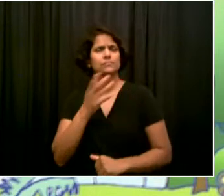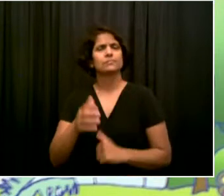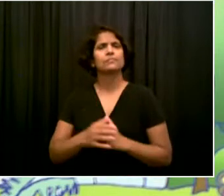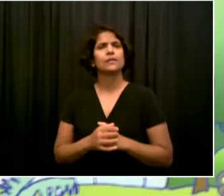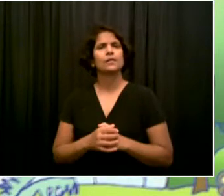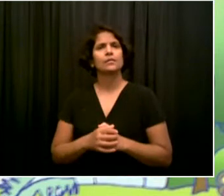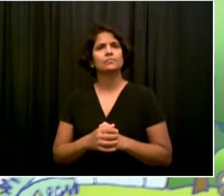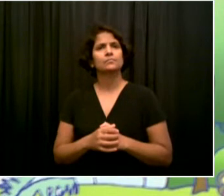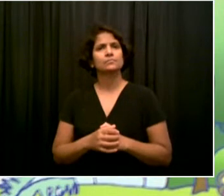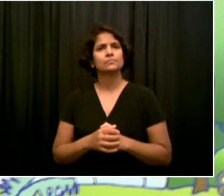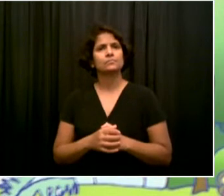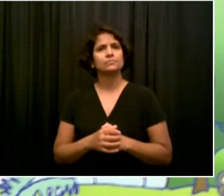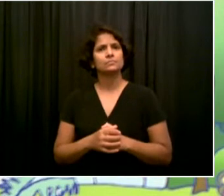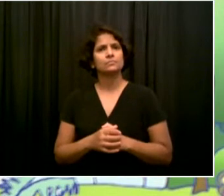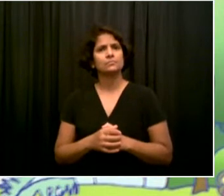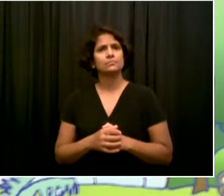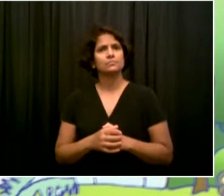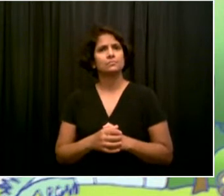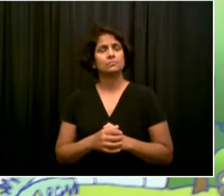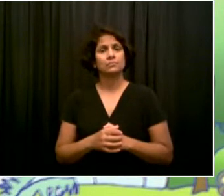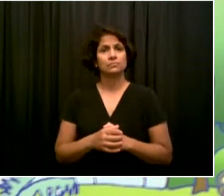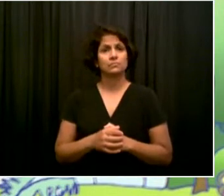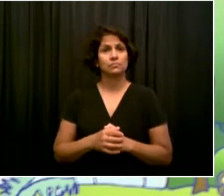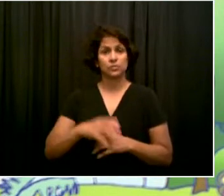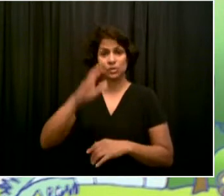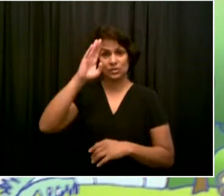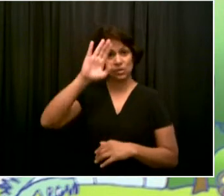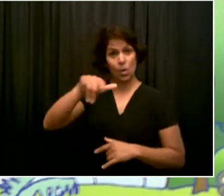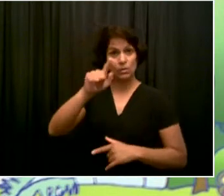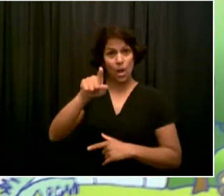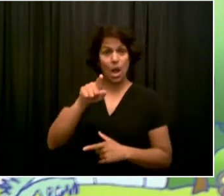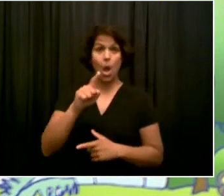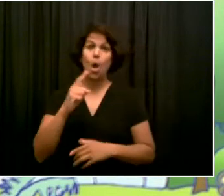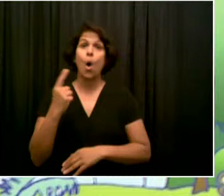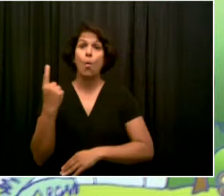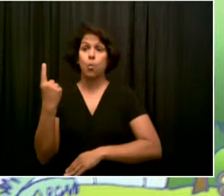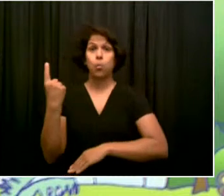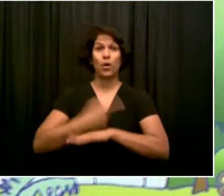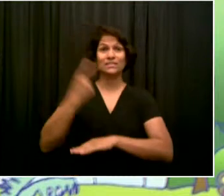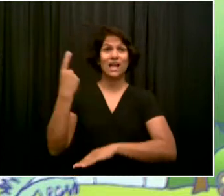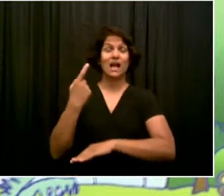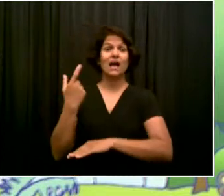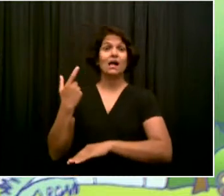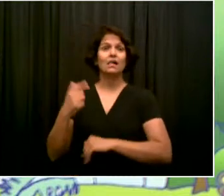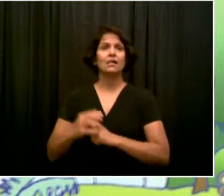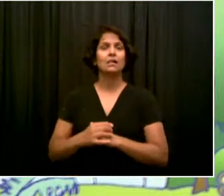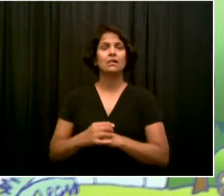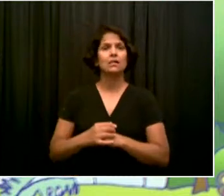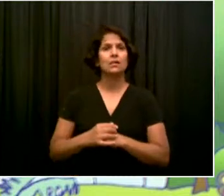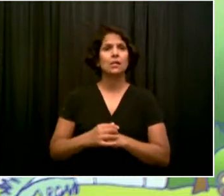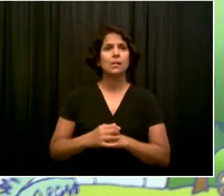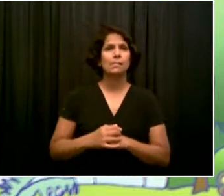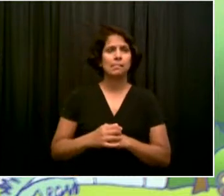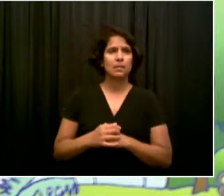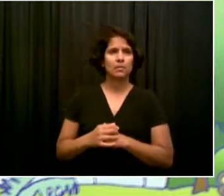ABOUT FAXING ERQURIEMNTE ONEPOINT HAVE TO GET FOR THE CITY